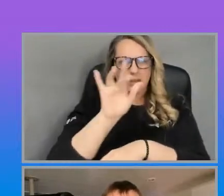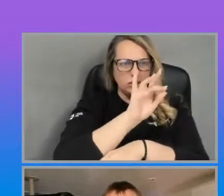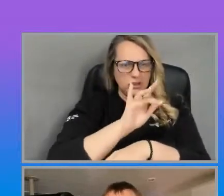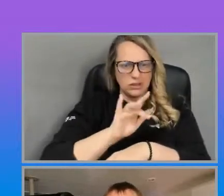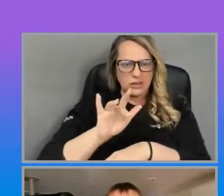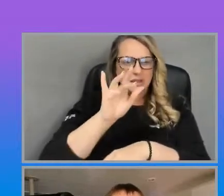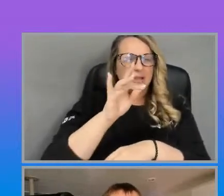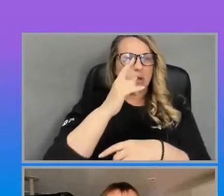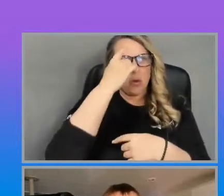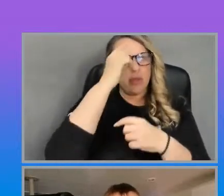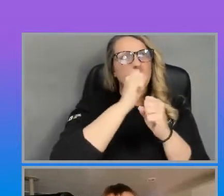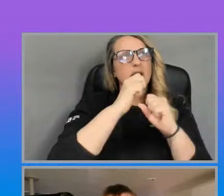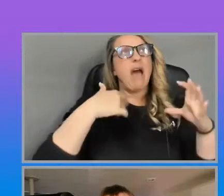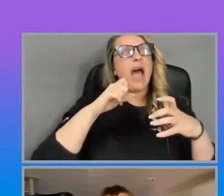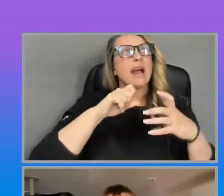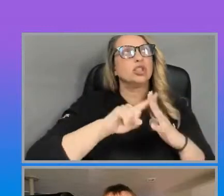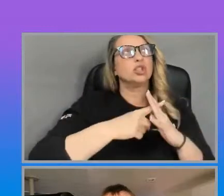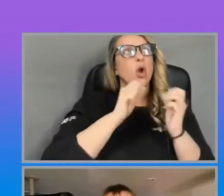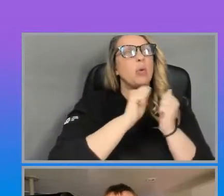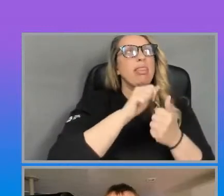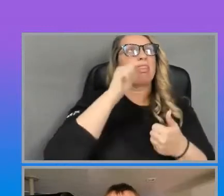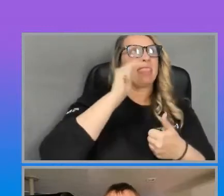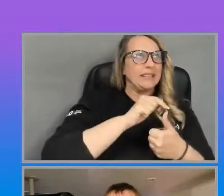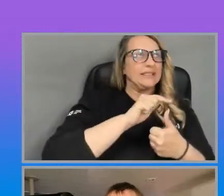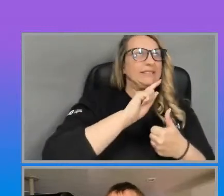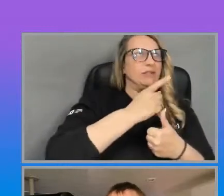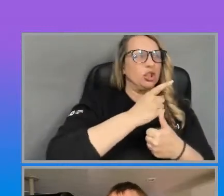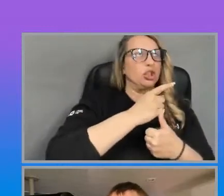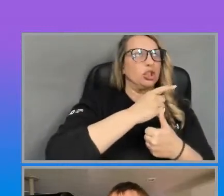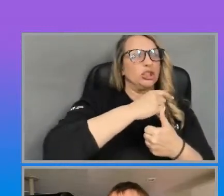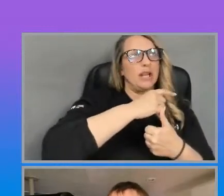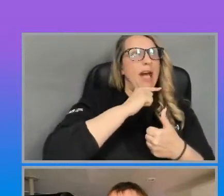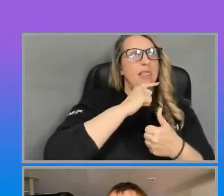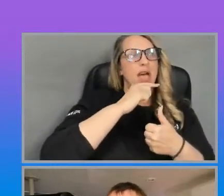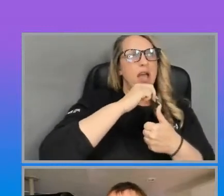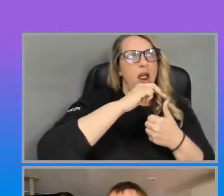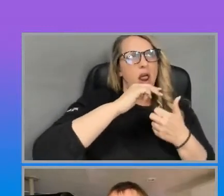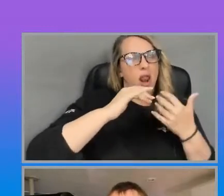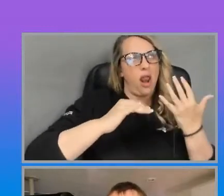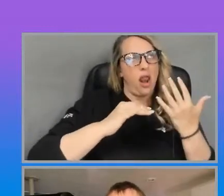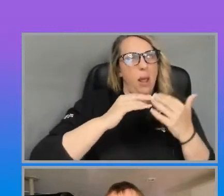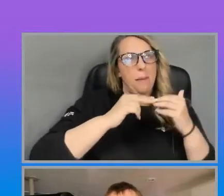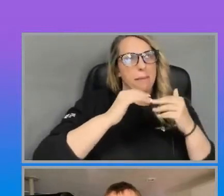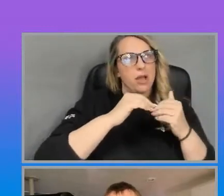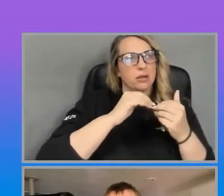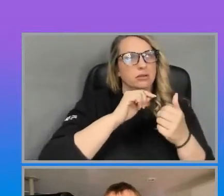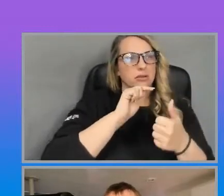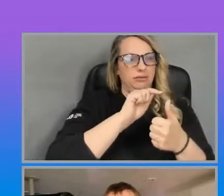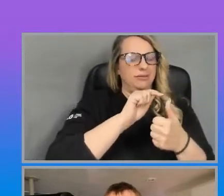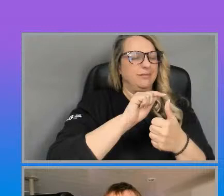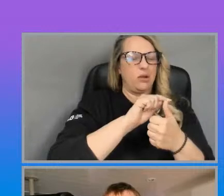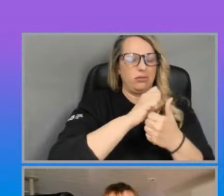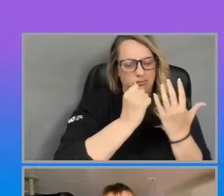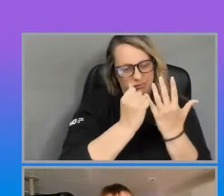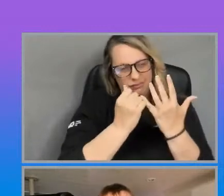something that you think, oh, I need to start out with this and, and build everything around it.